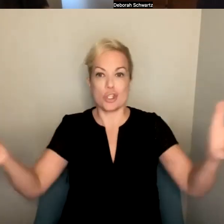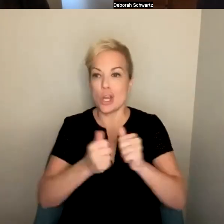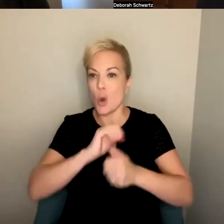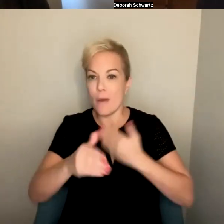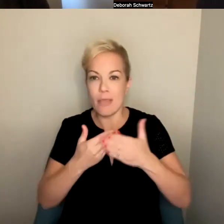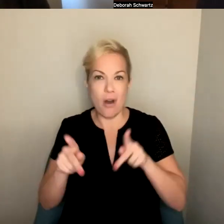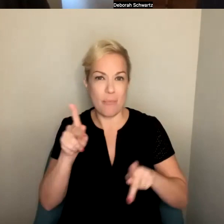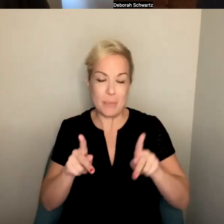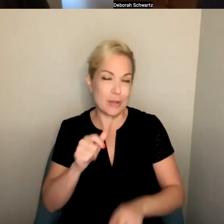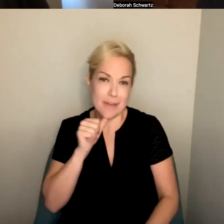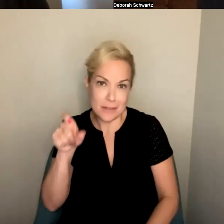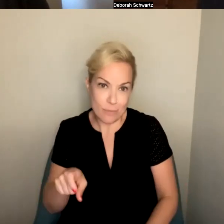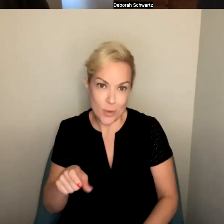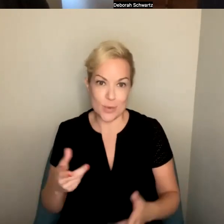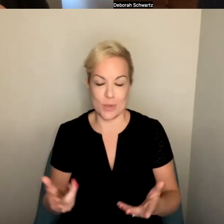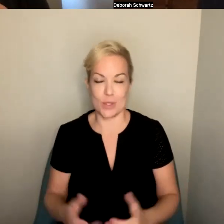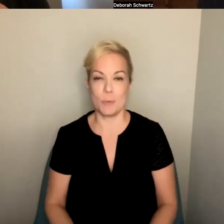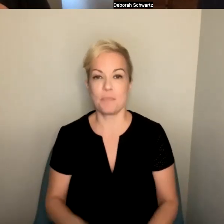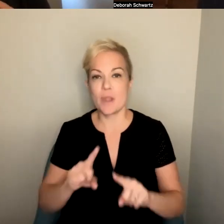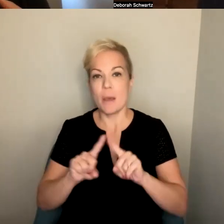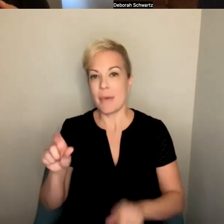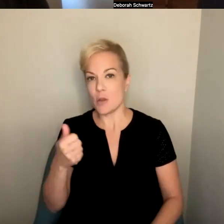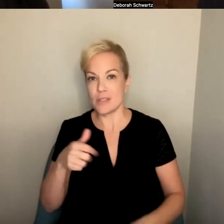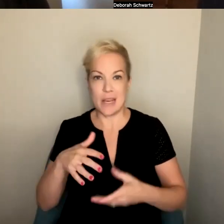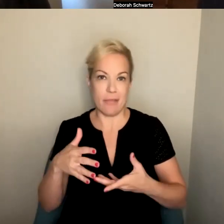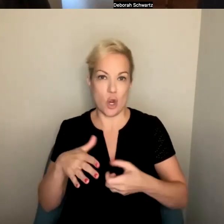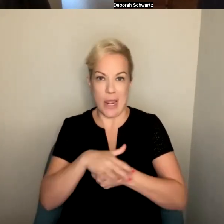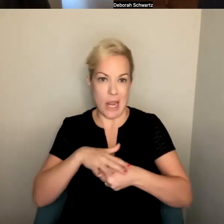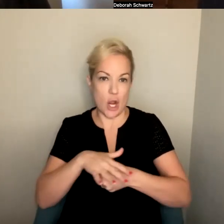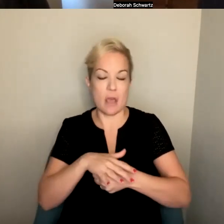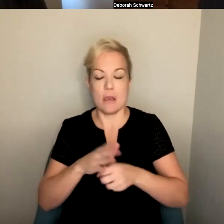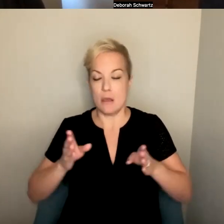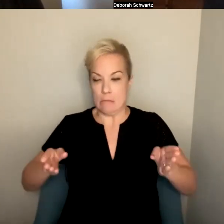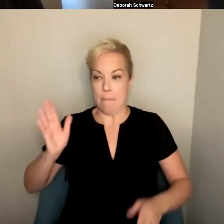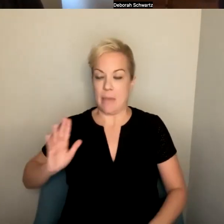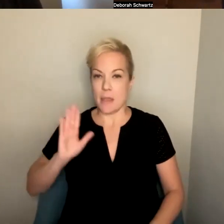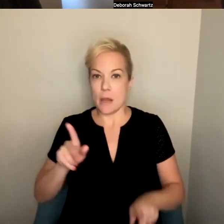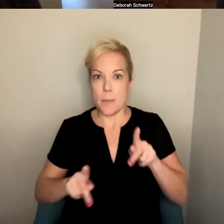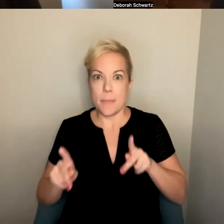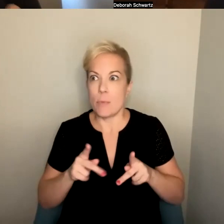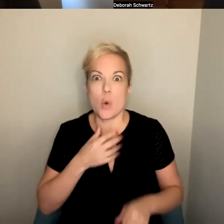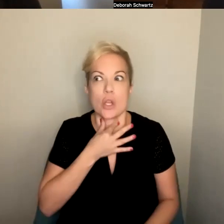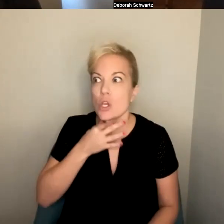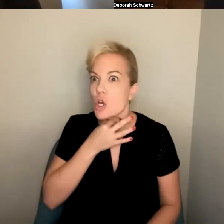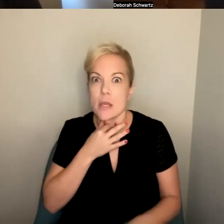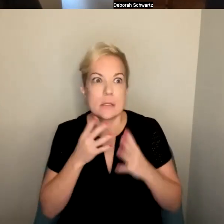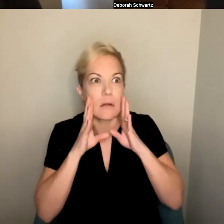part of the problem of salvage ethnography in that period too, is it was an insatiable curiosity so people wanted to know and they felt they had a right to know everything,